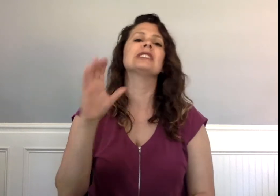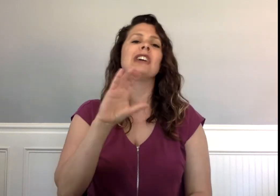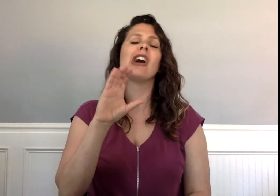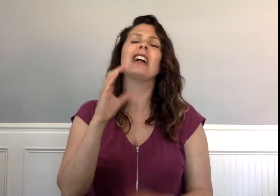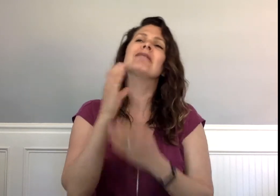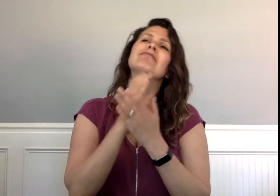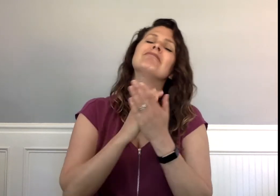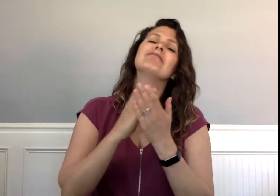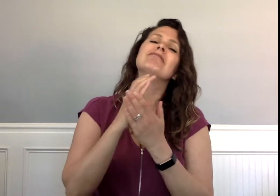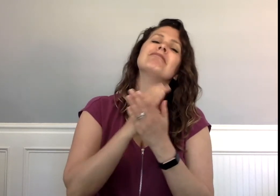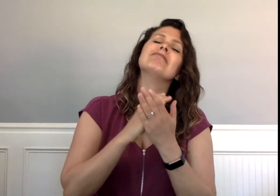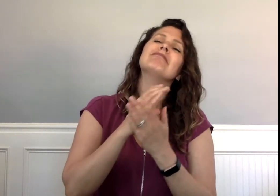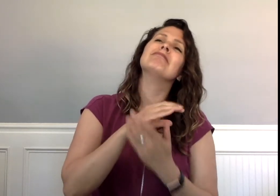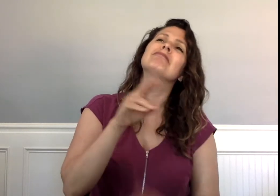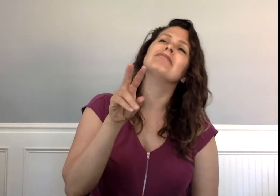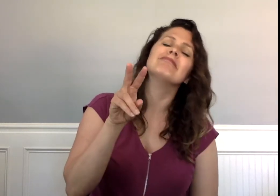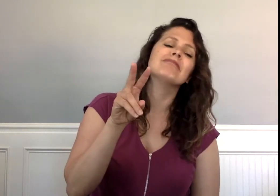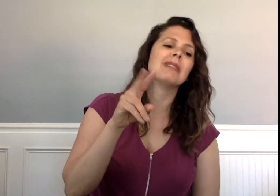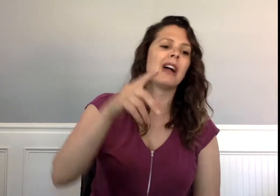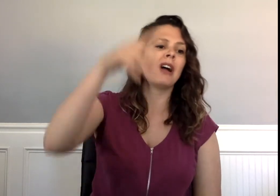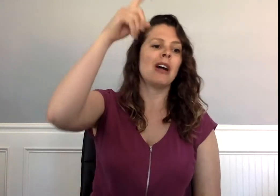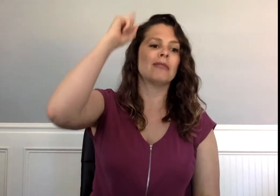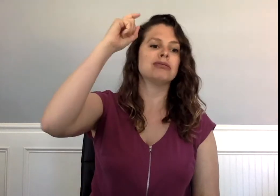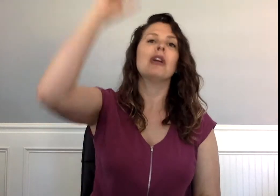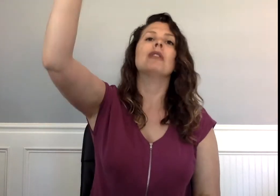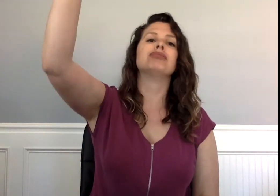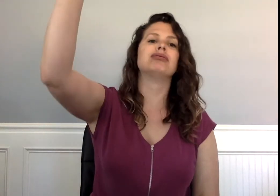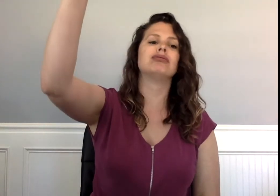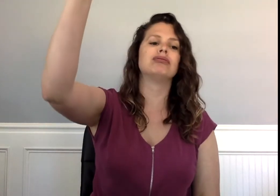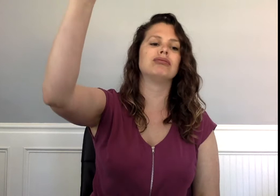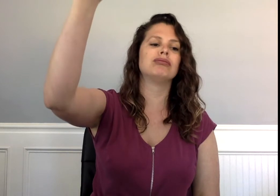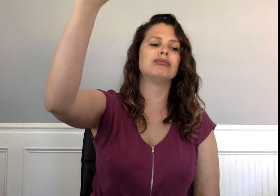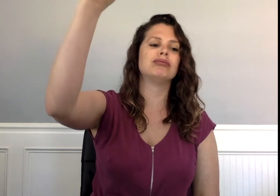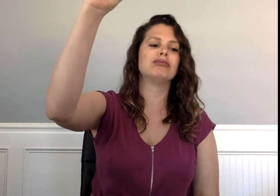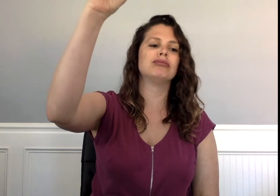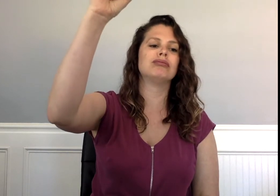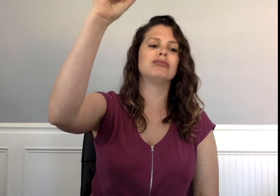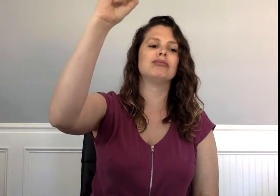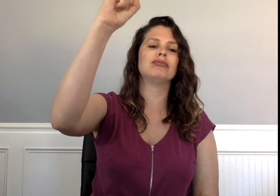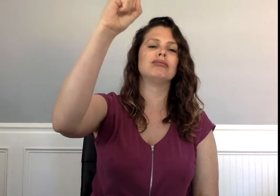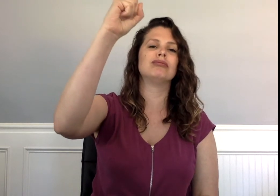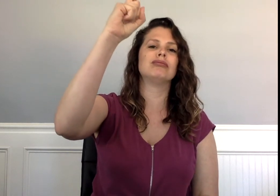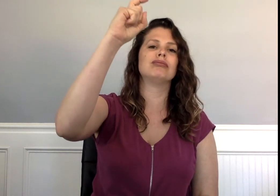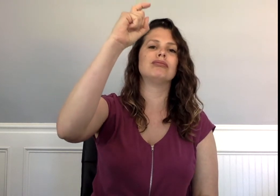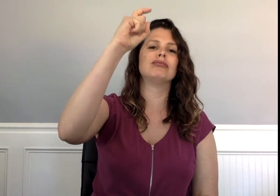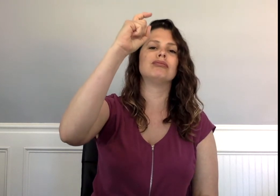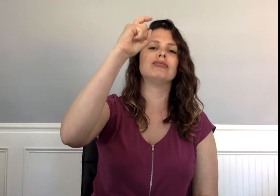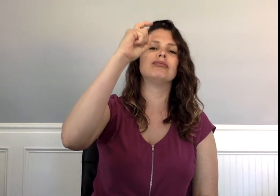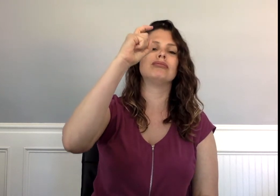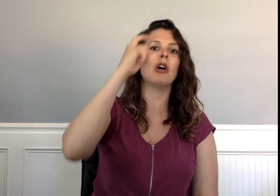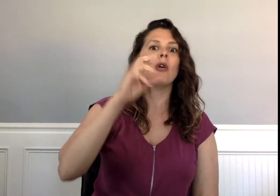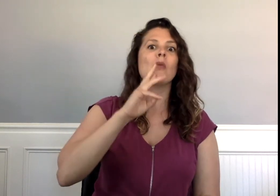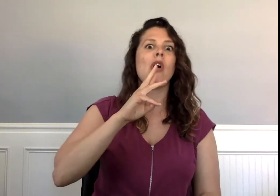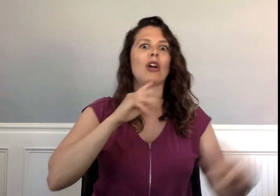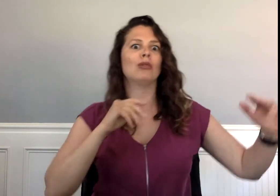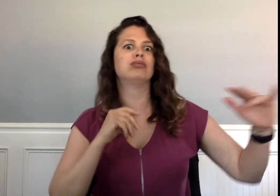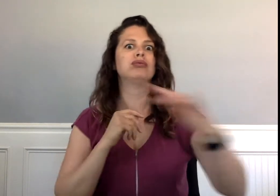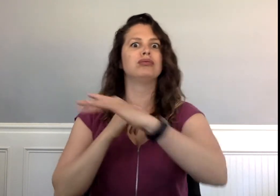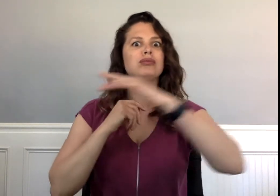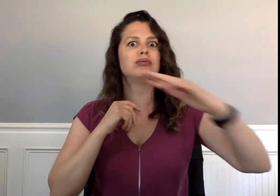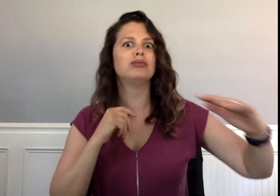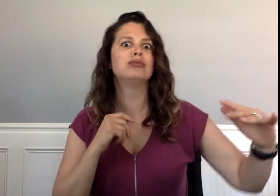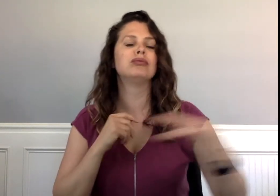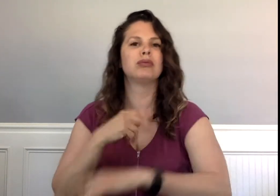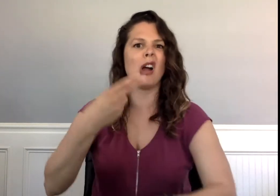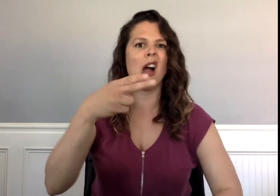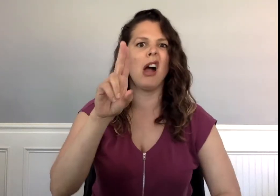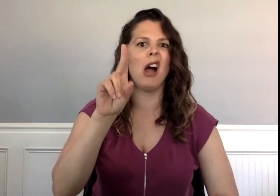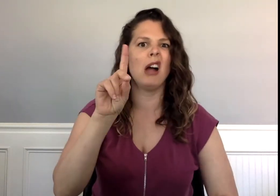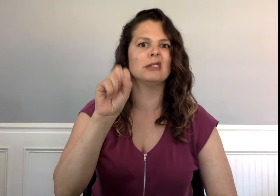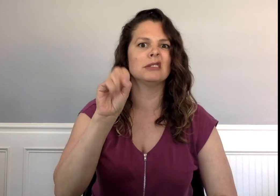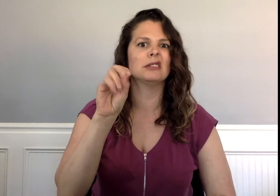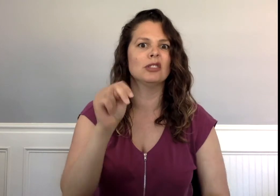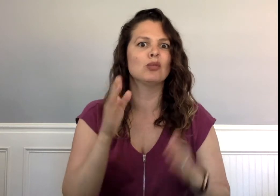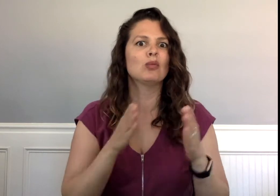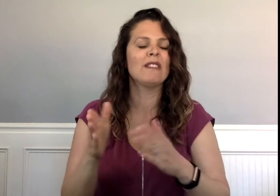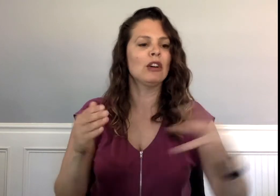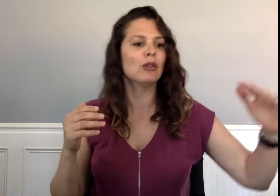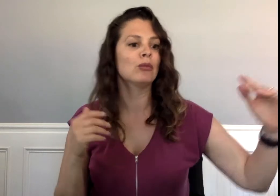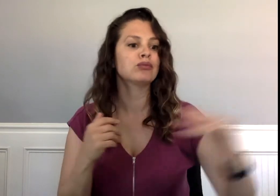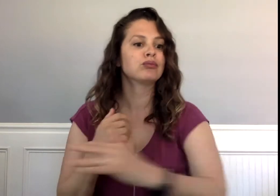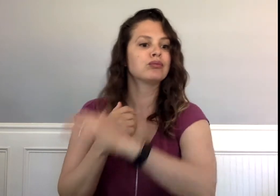Charlie watched the gondola glide across a narrow span of the Hudson River.